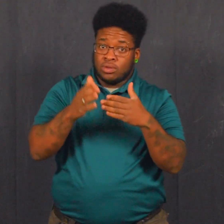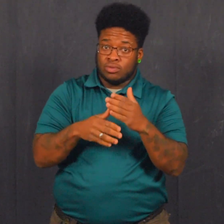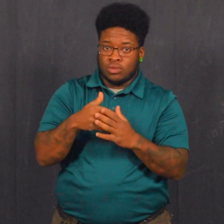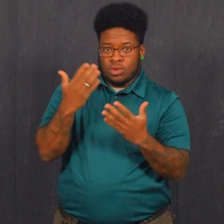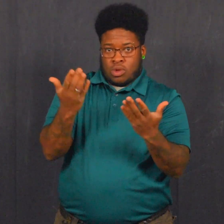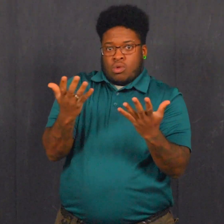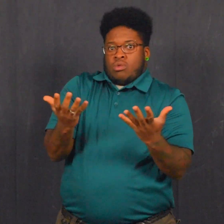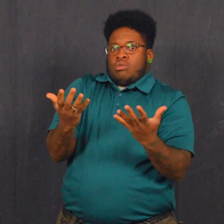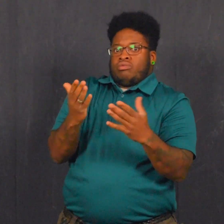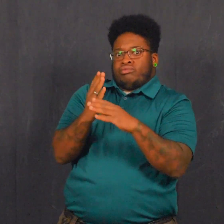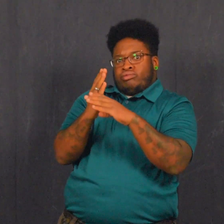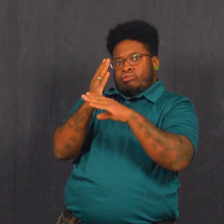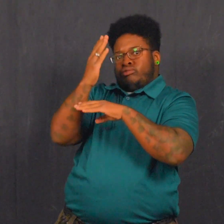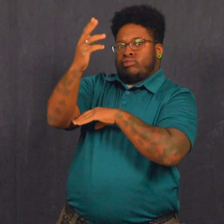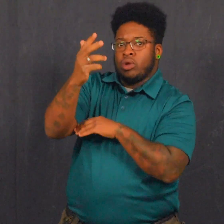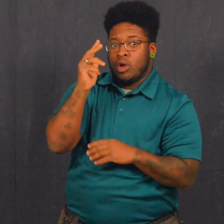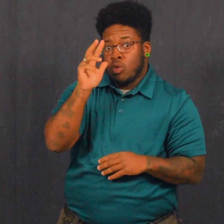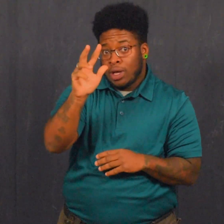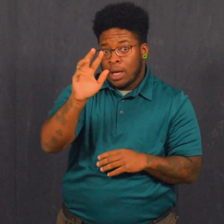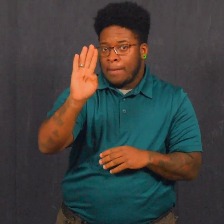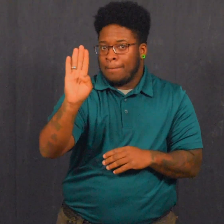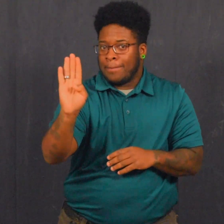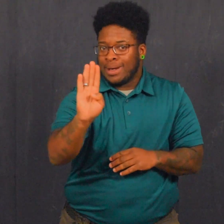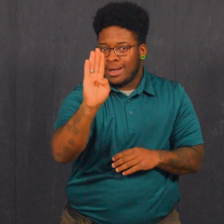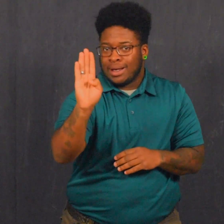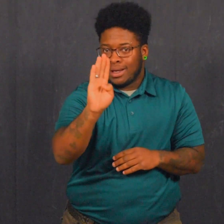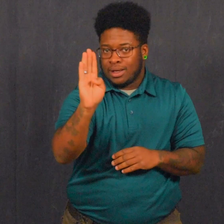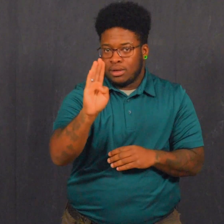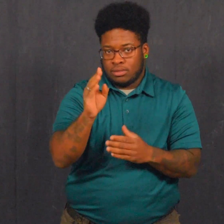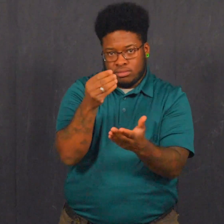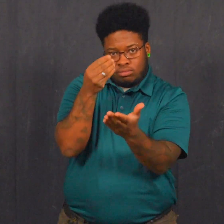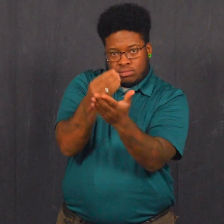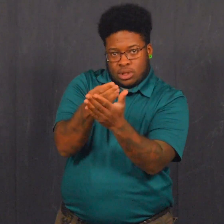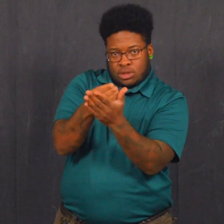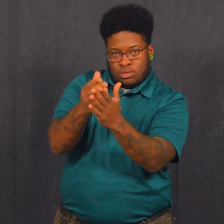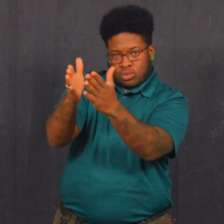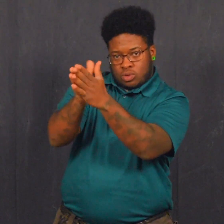In the end, there were over $3 billion in bonding requests